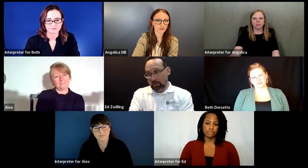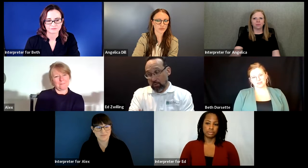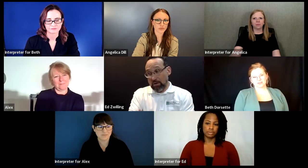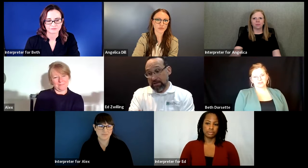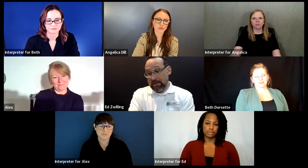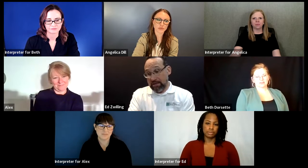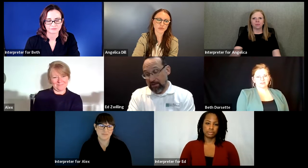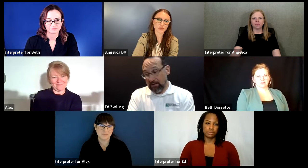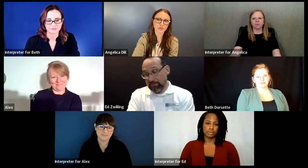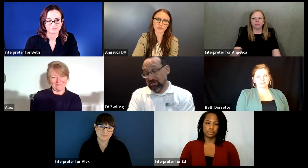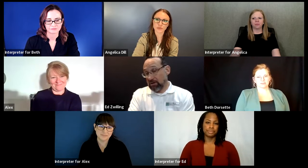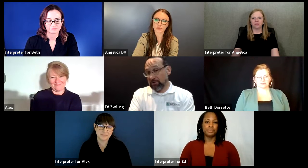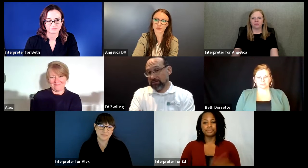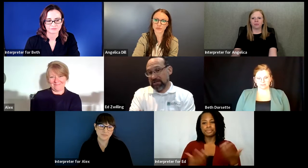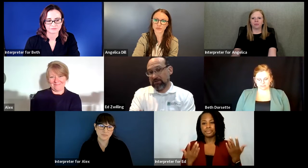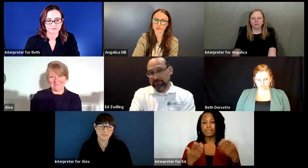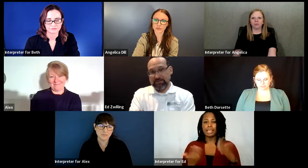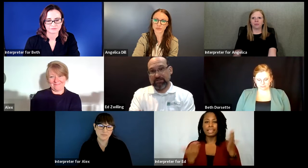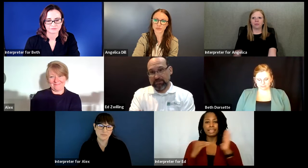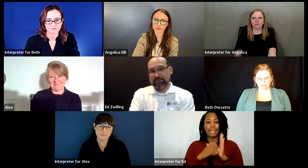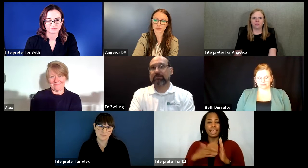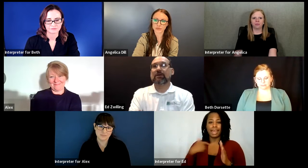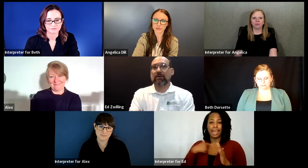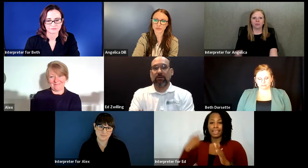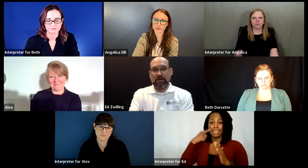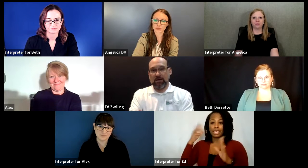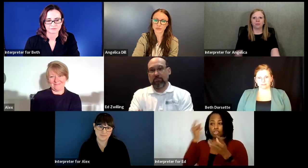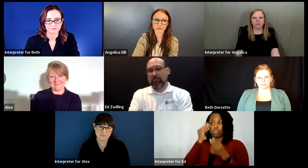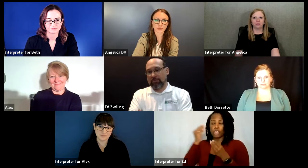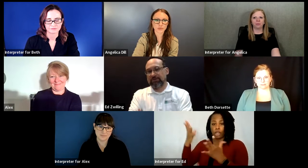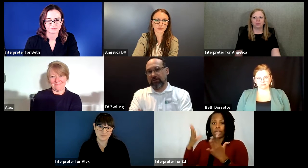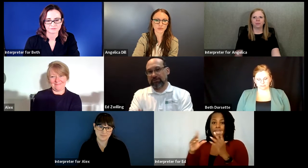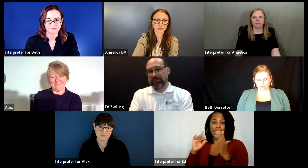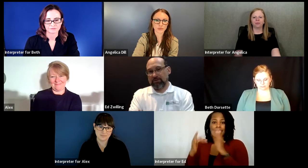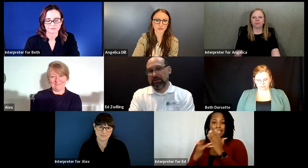Well again I think sharing those the technical assistance materials that